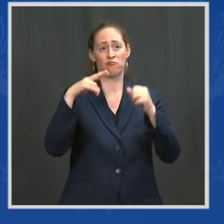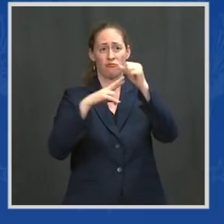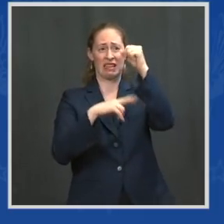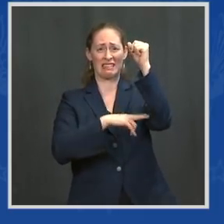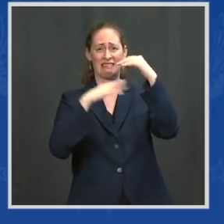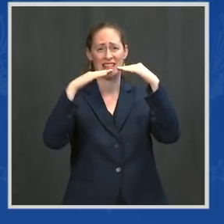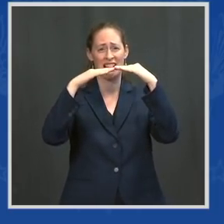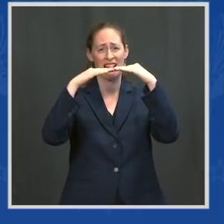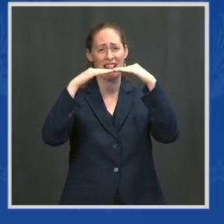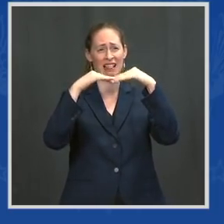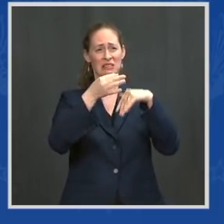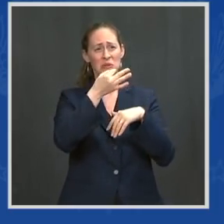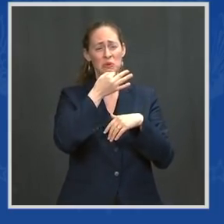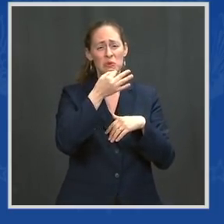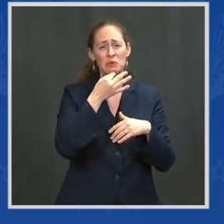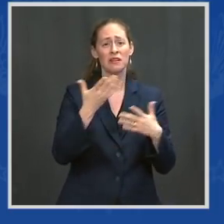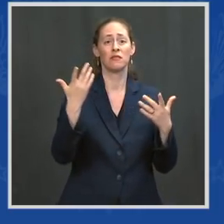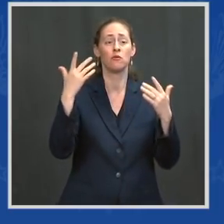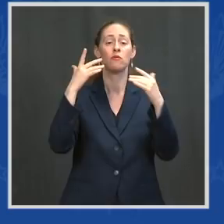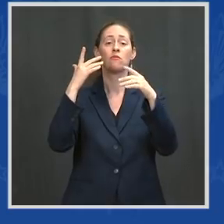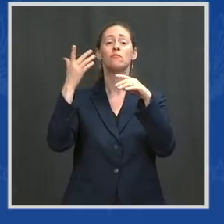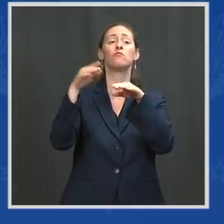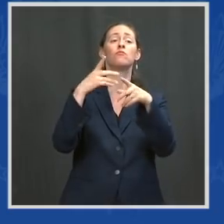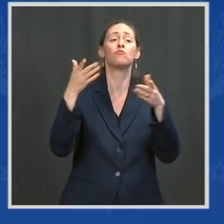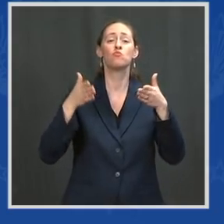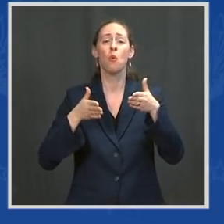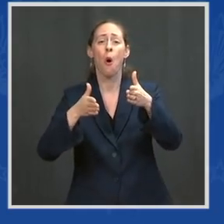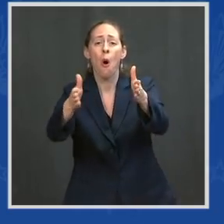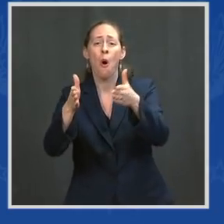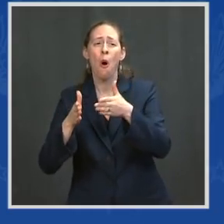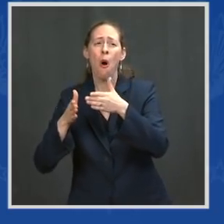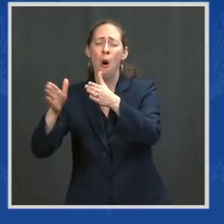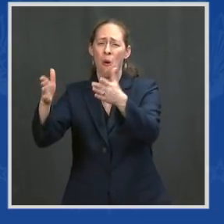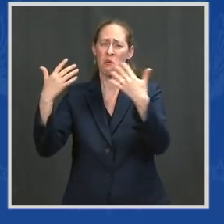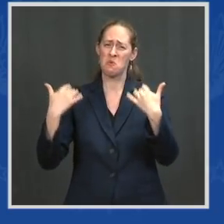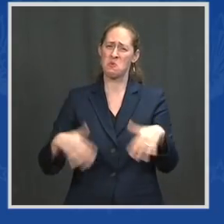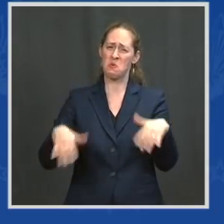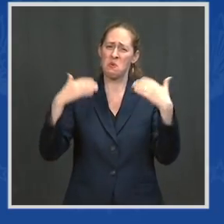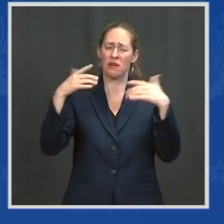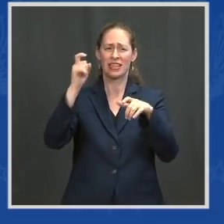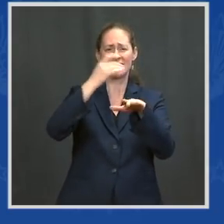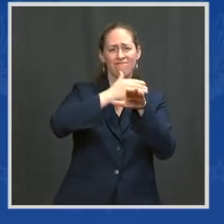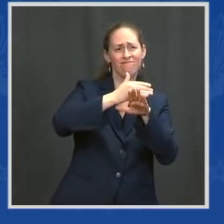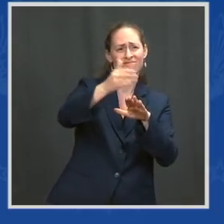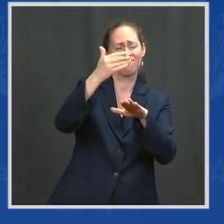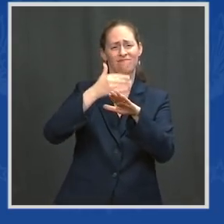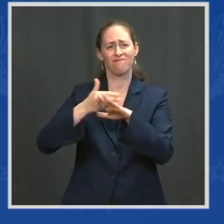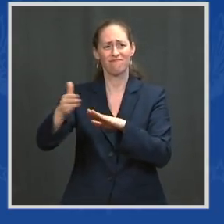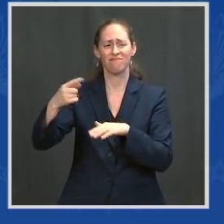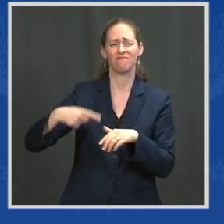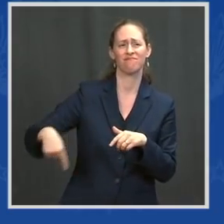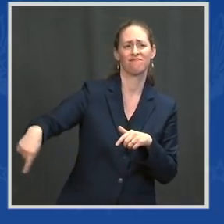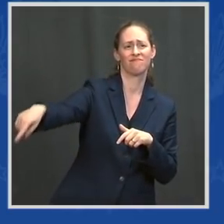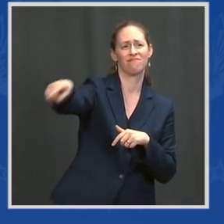is graded at a D+. And Mr. President, my wife and your wife are educators but you don't have to be an educator